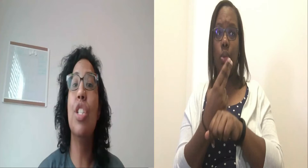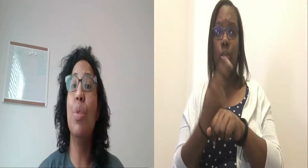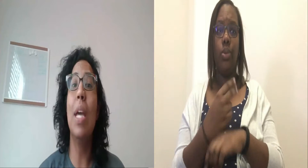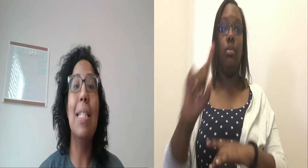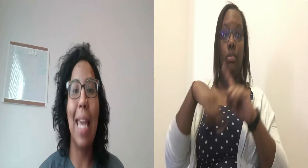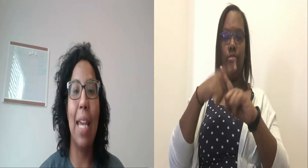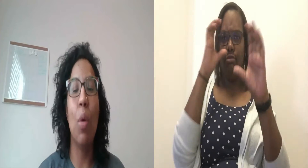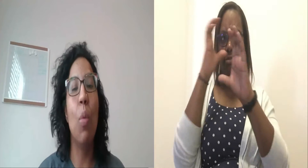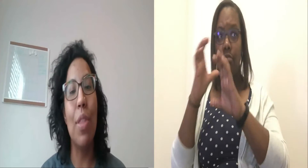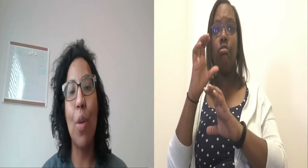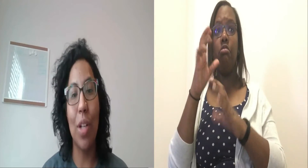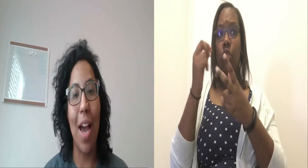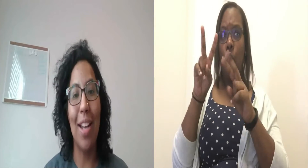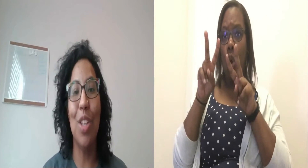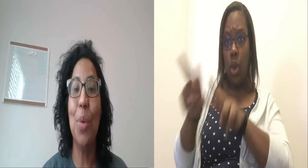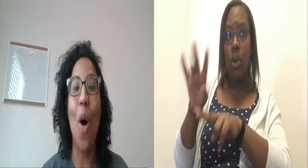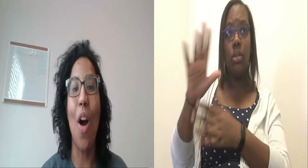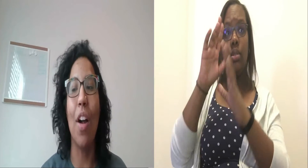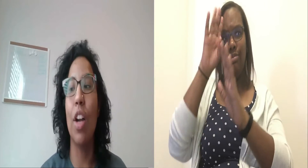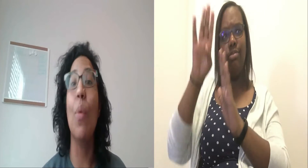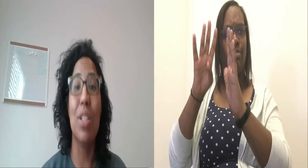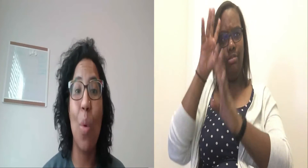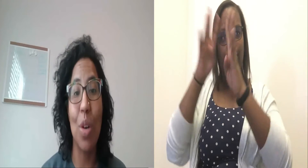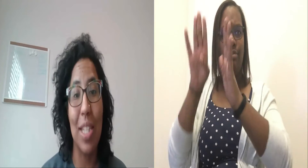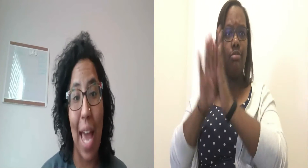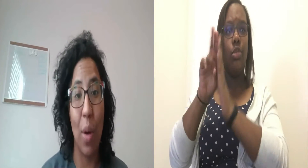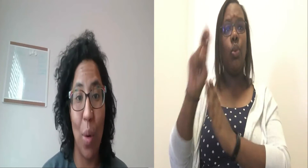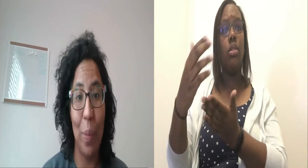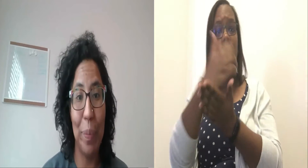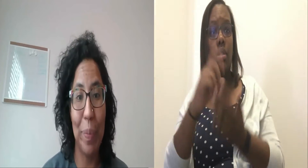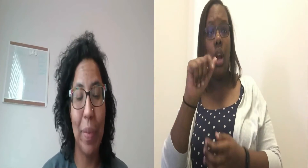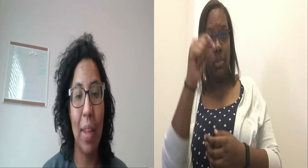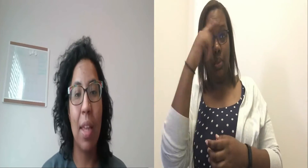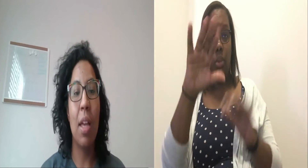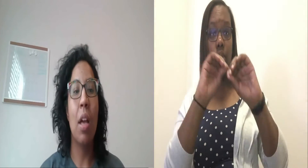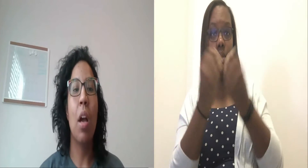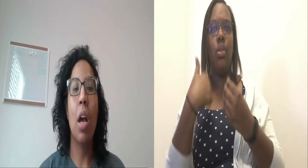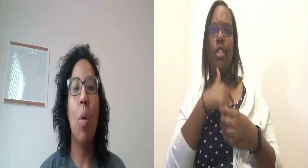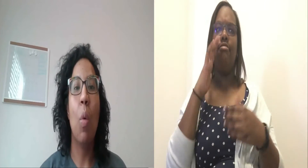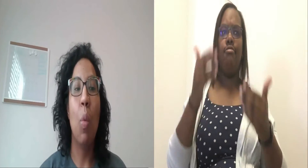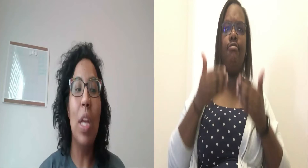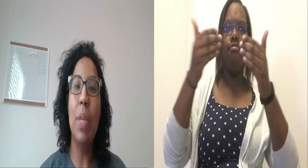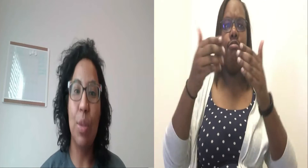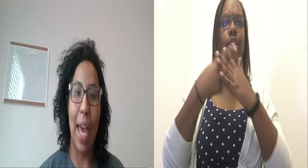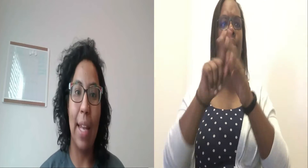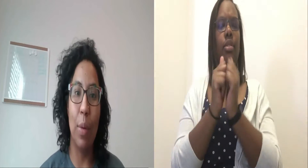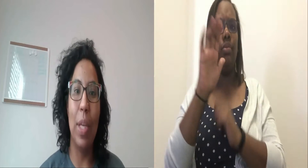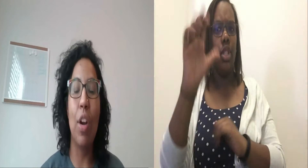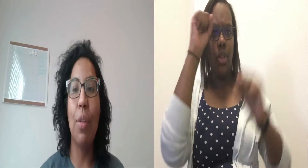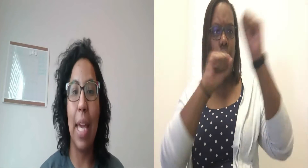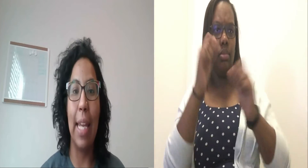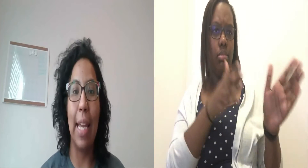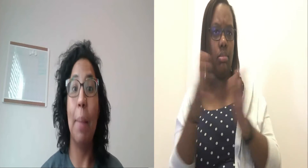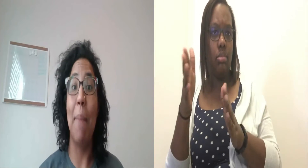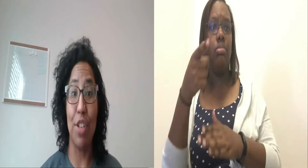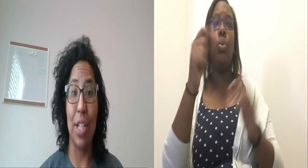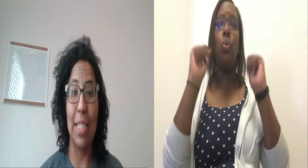to indicate whether or not you are going towards that goal. When we do that we are creating metrics